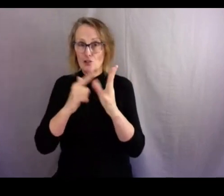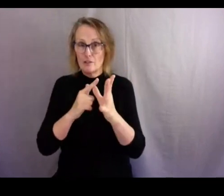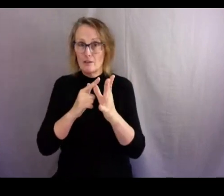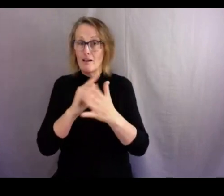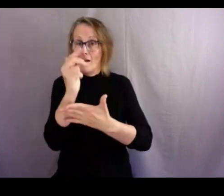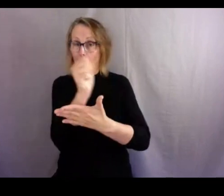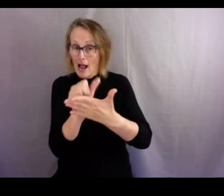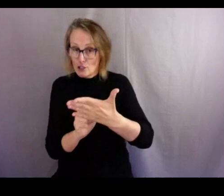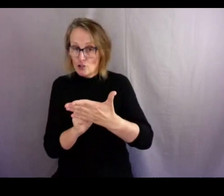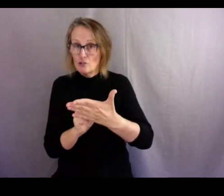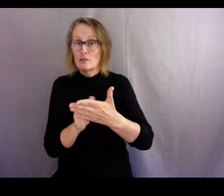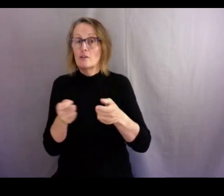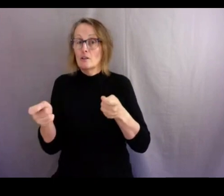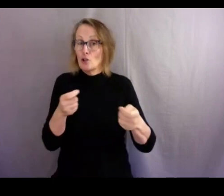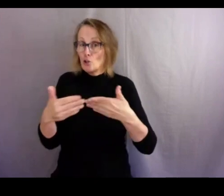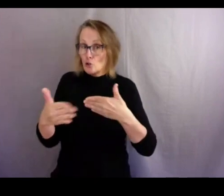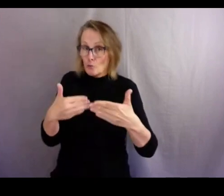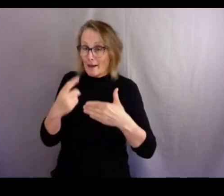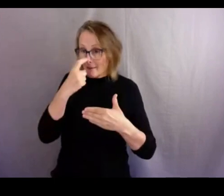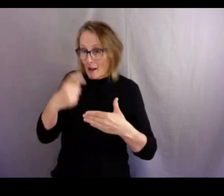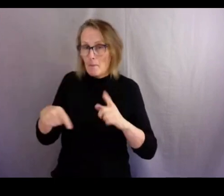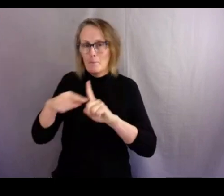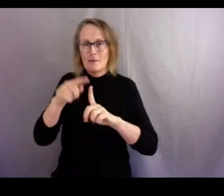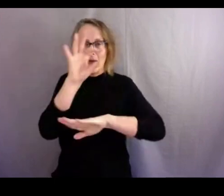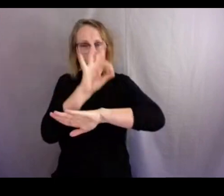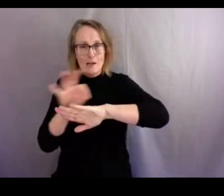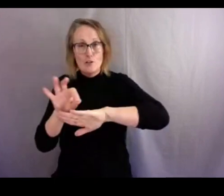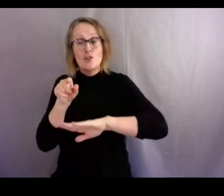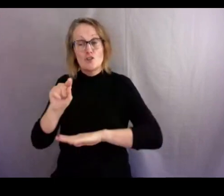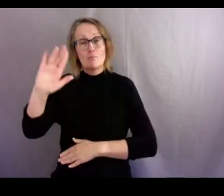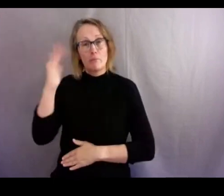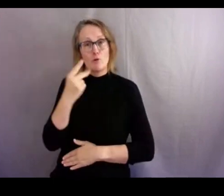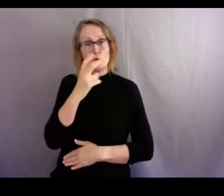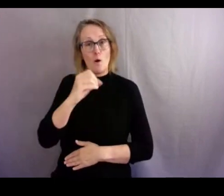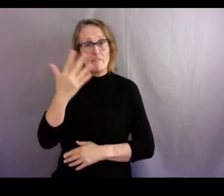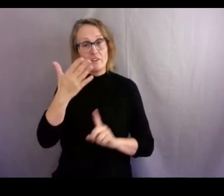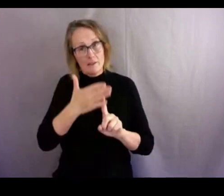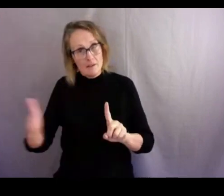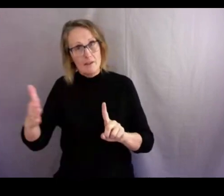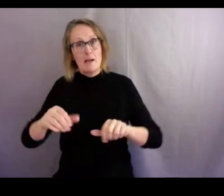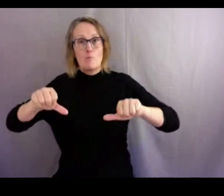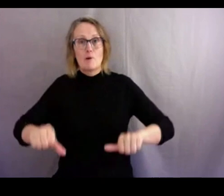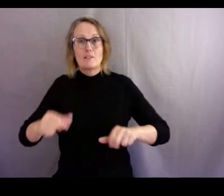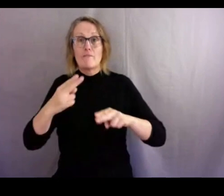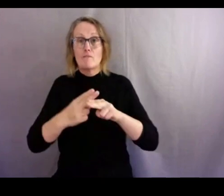Since 2015, she has been the president of the International Oceanian Documentary Film Festival.